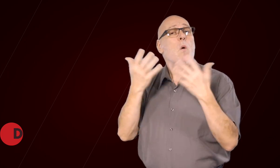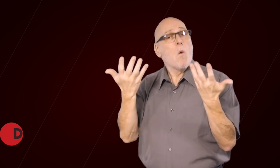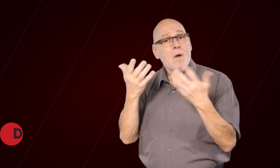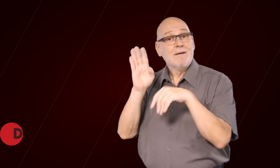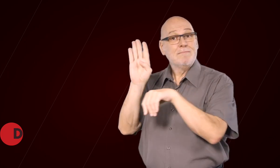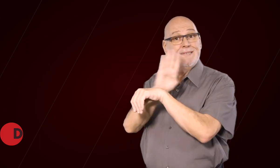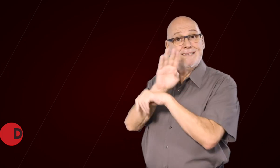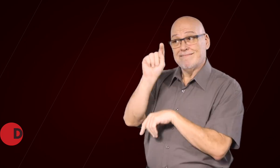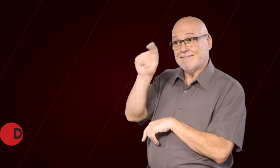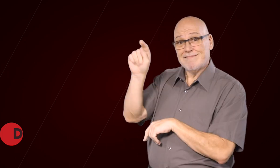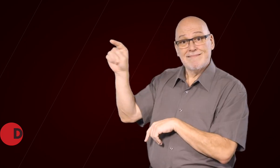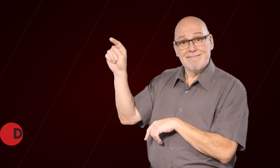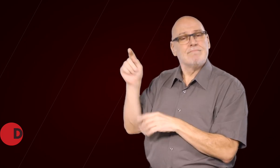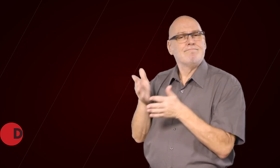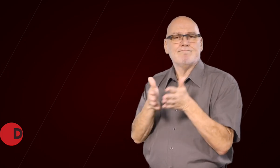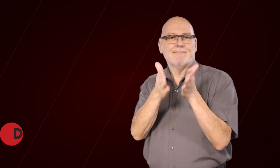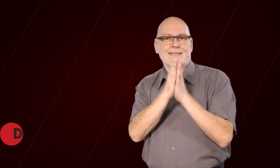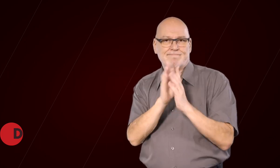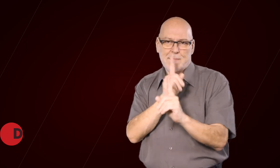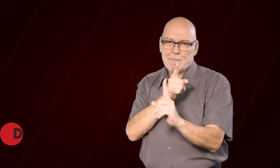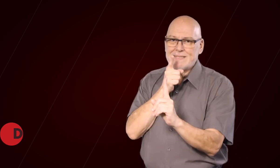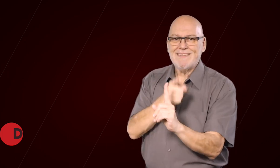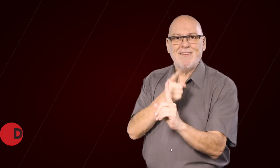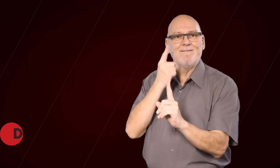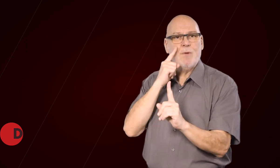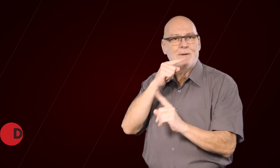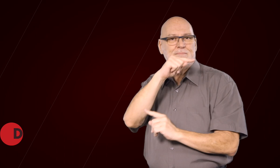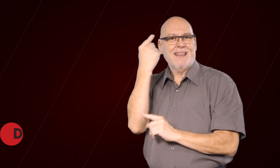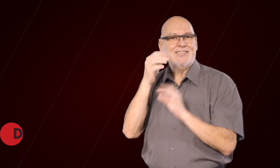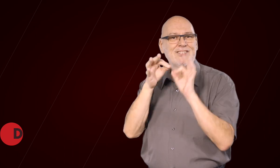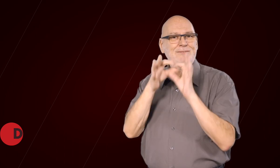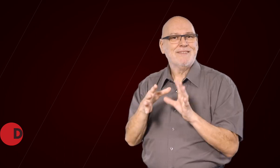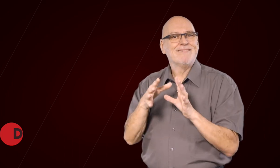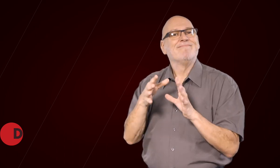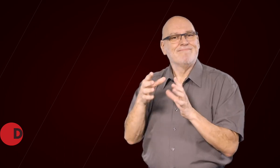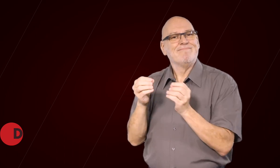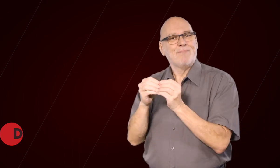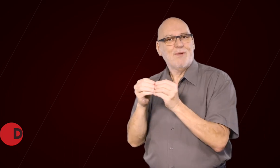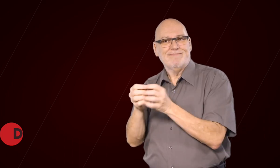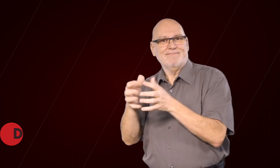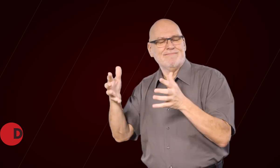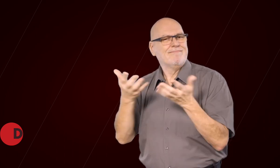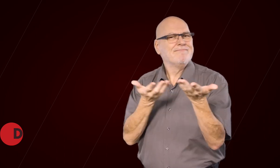who ask specifically for black interpreters?